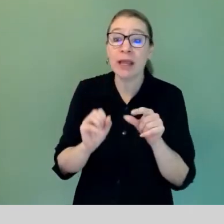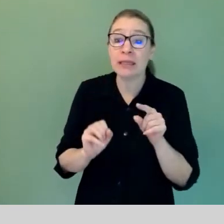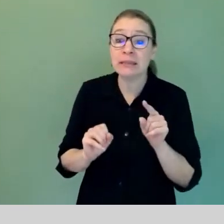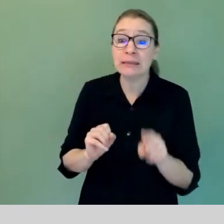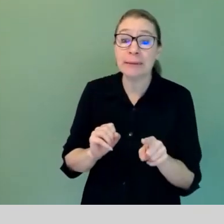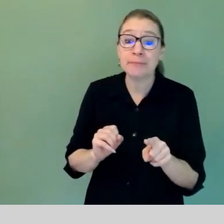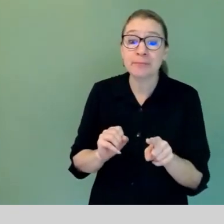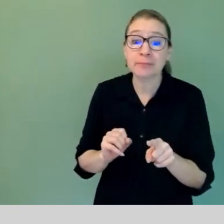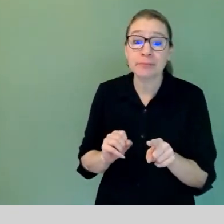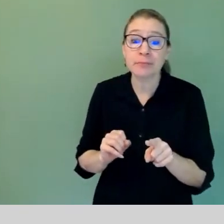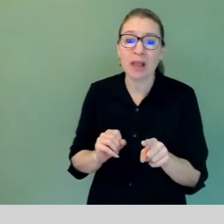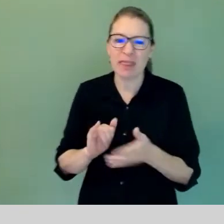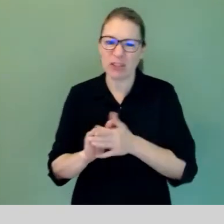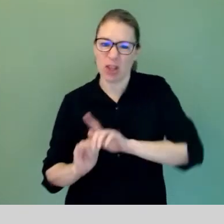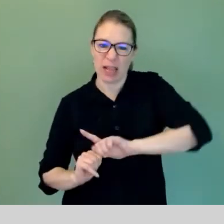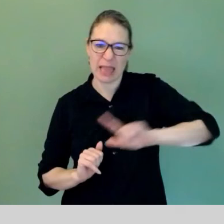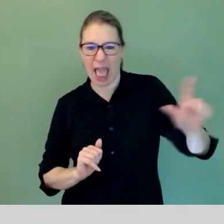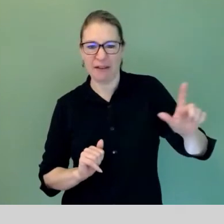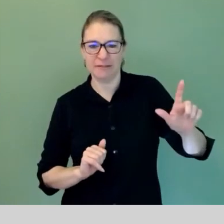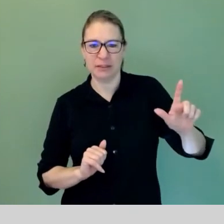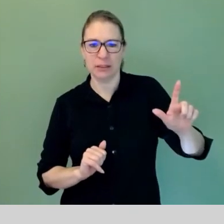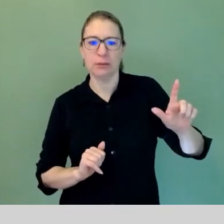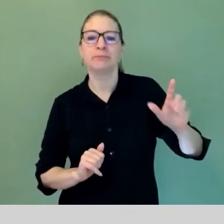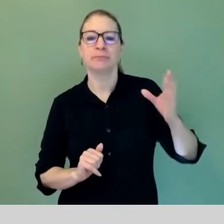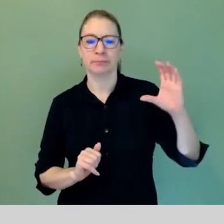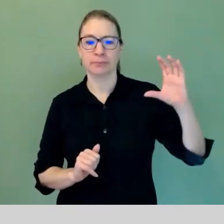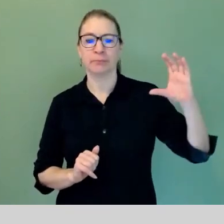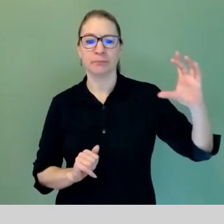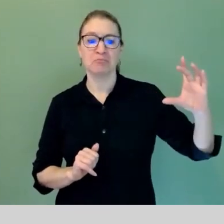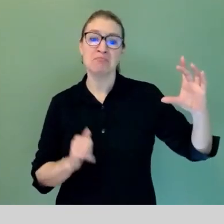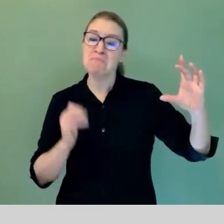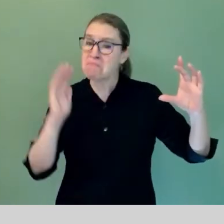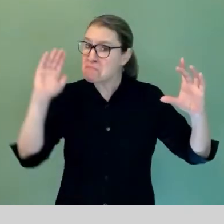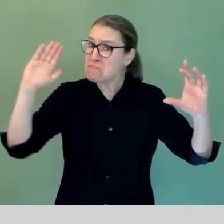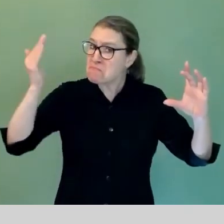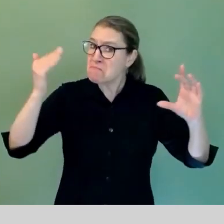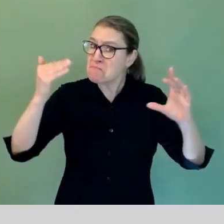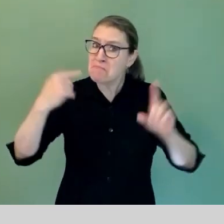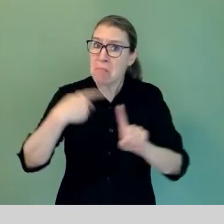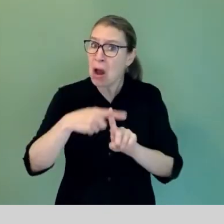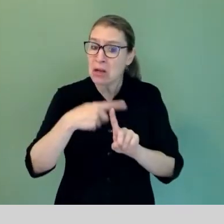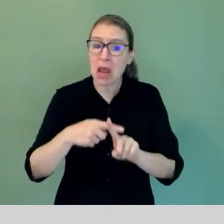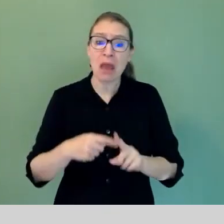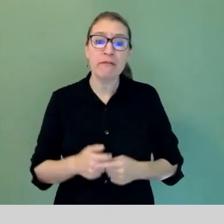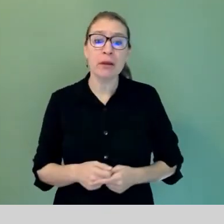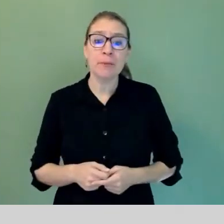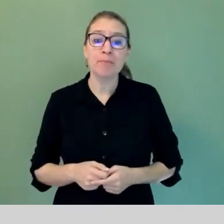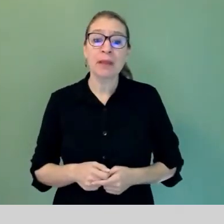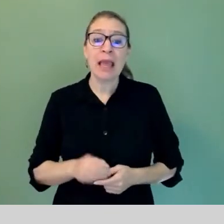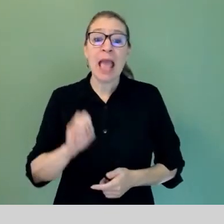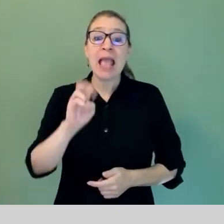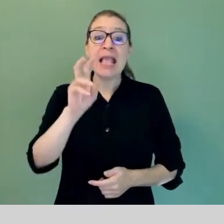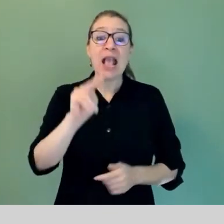on the screen at the absolute left is a result of that. And it looks pretty promising.